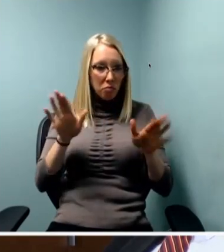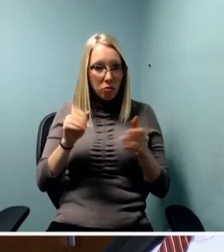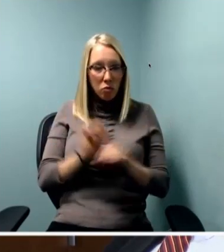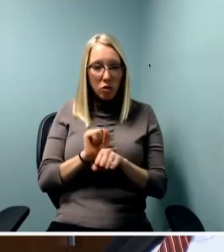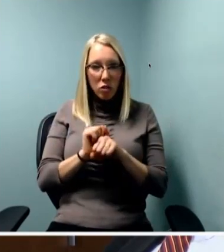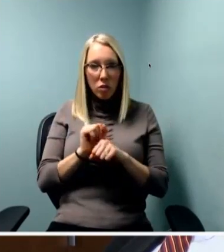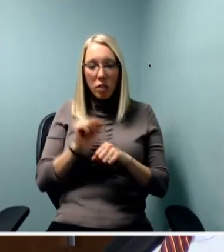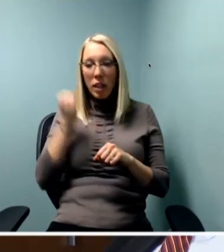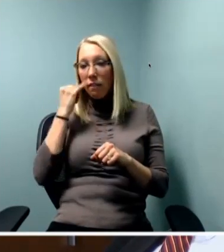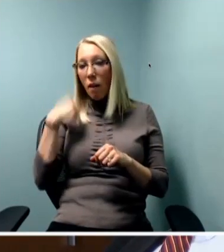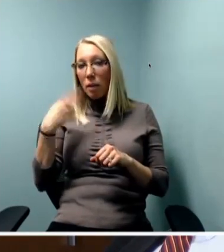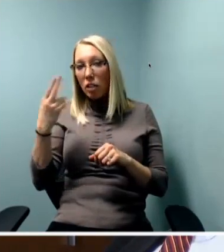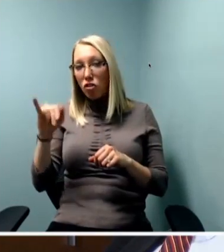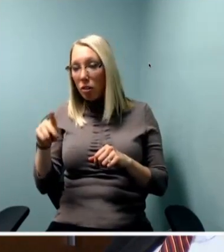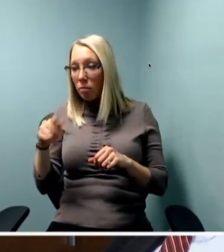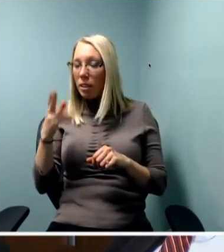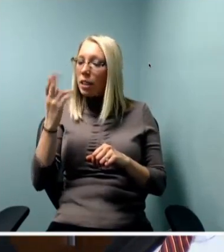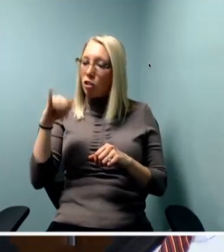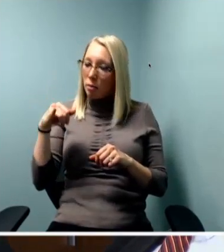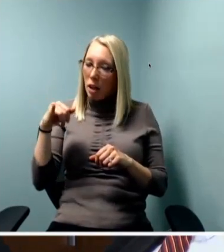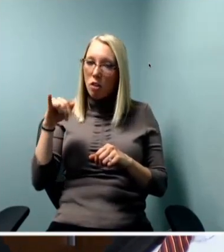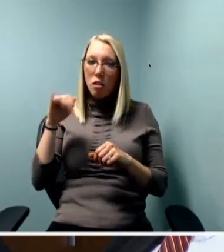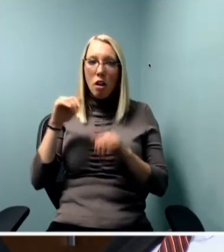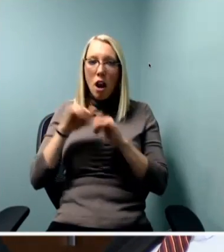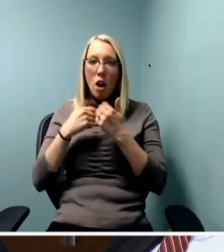how do I allow myself to be in my skin